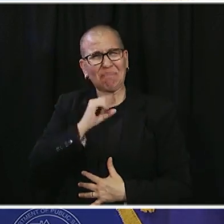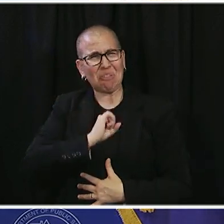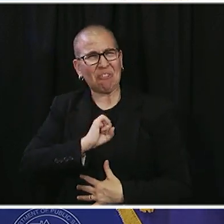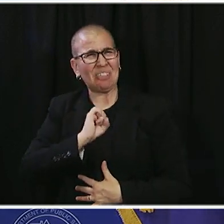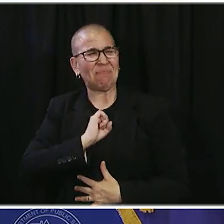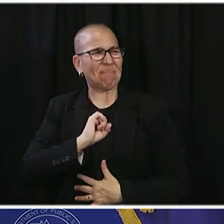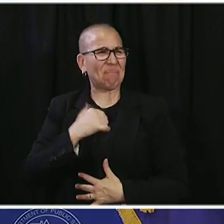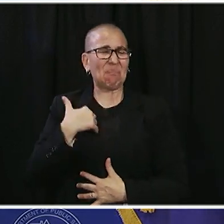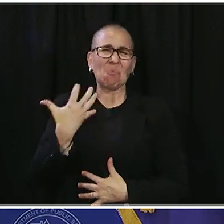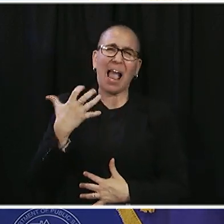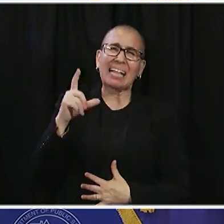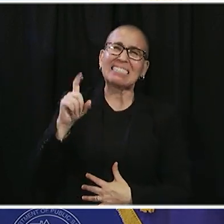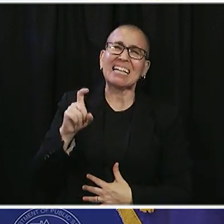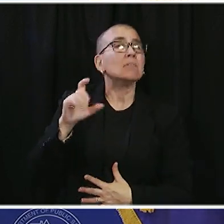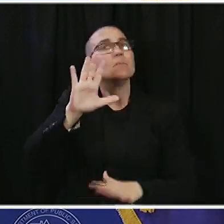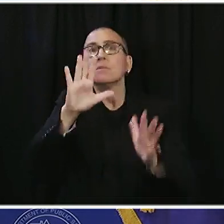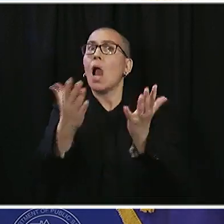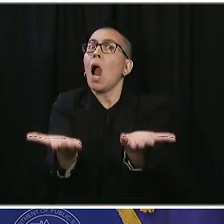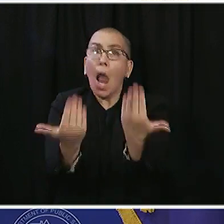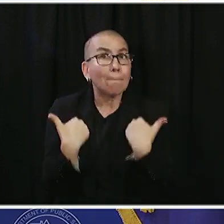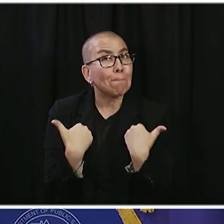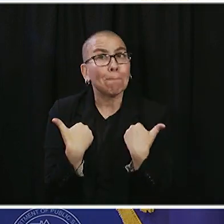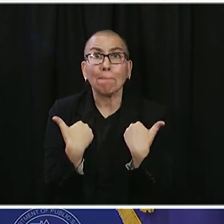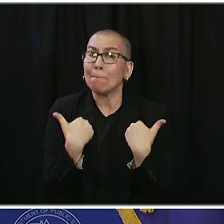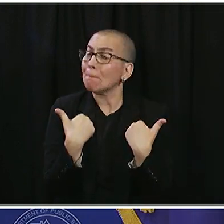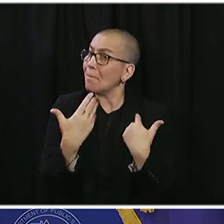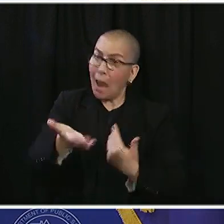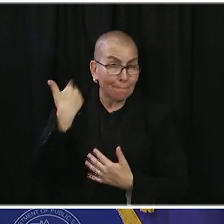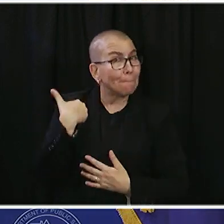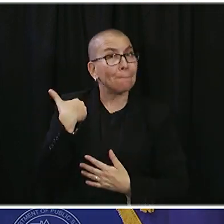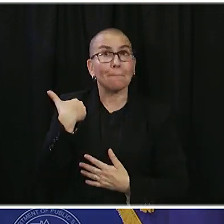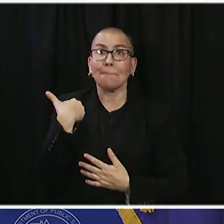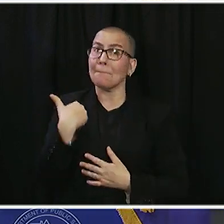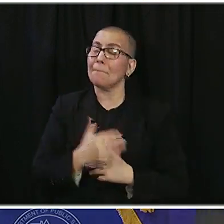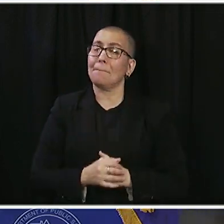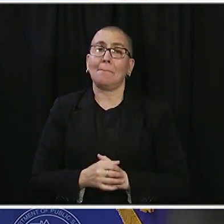TESTED, BUT THAT THAT VOLUME HAS NOT XEERLIZED AS -- MATERIALIZED AS QUICKLY AS WE, FRANKLY THOUGHT.